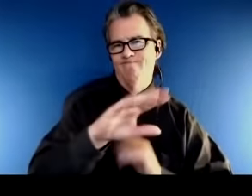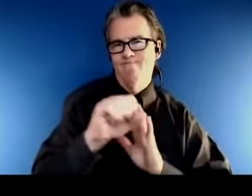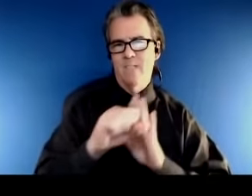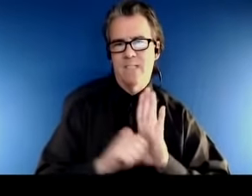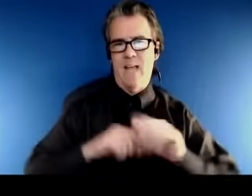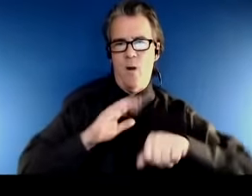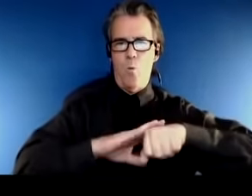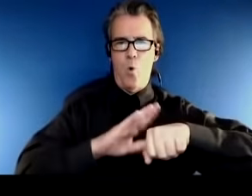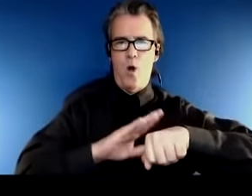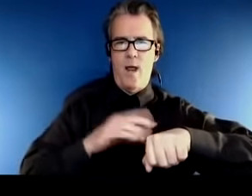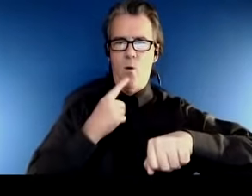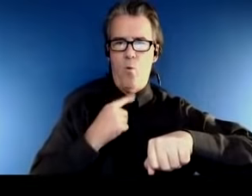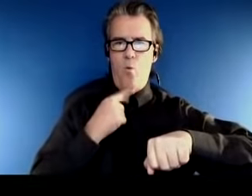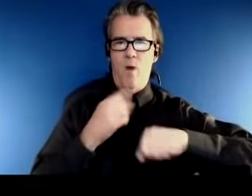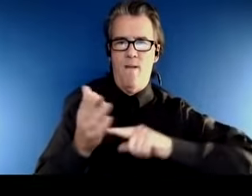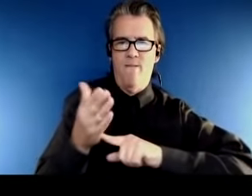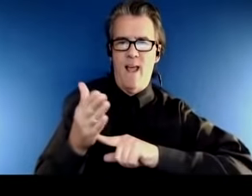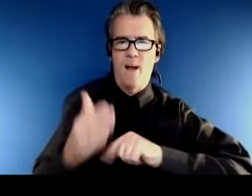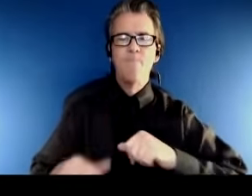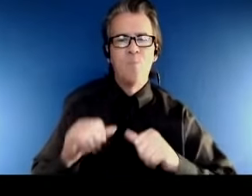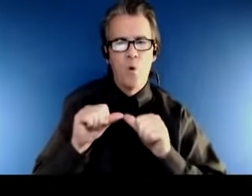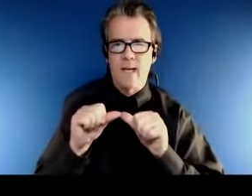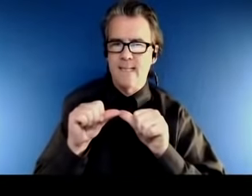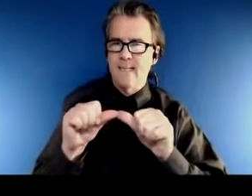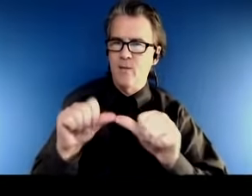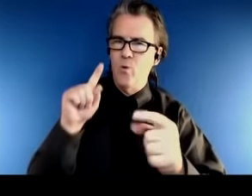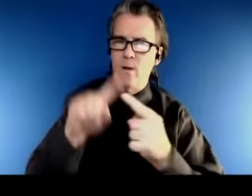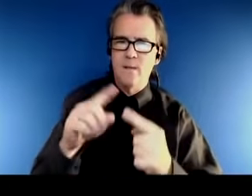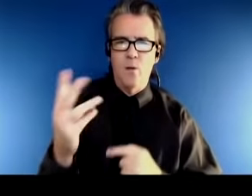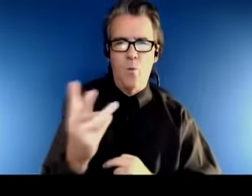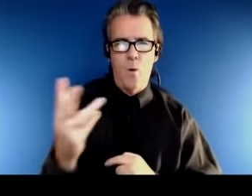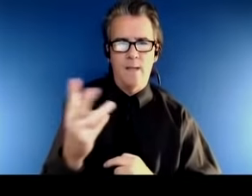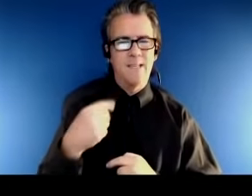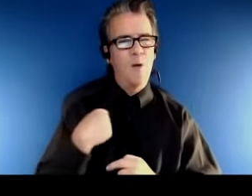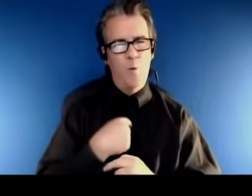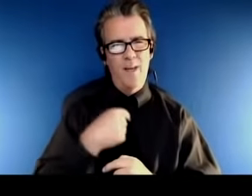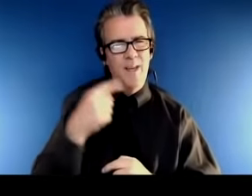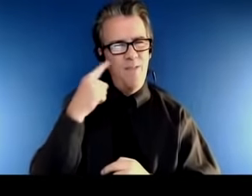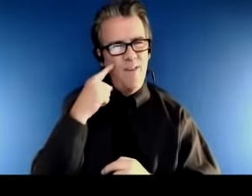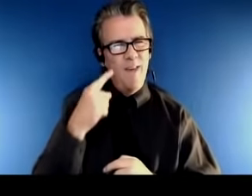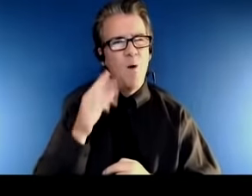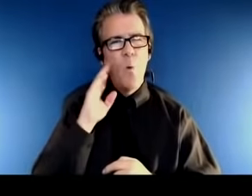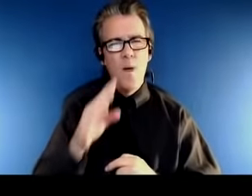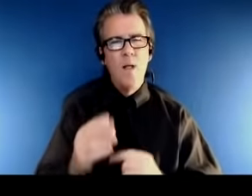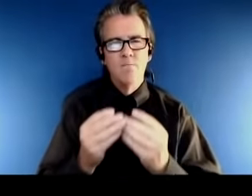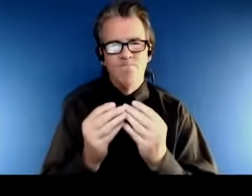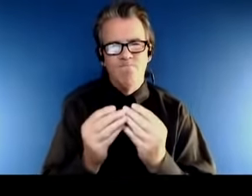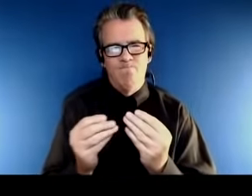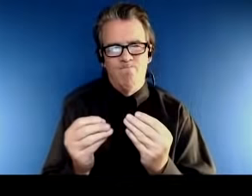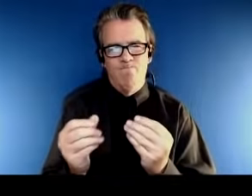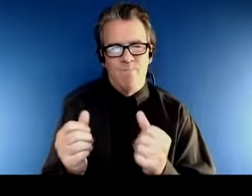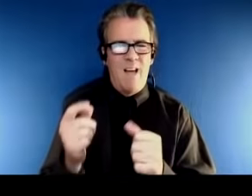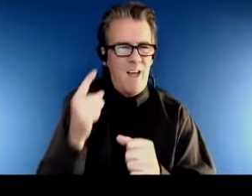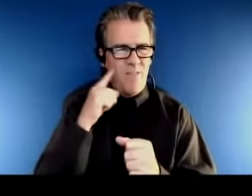It sounded like you were saying three of the 50 may have to close, but then I thought